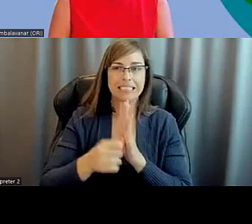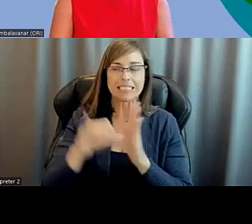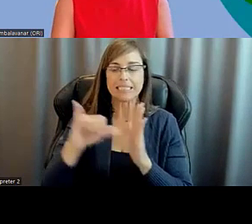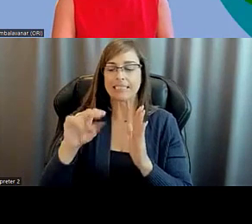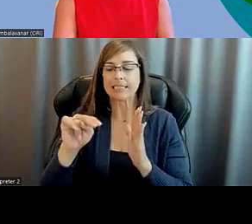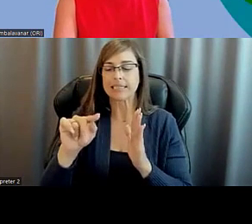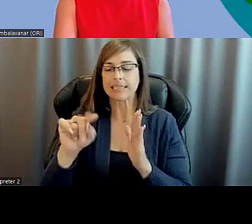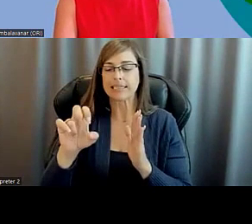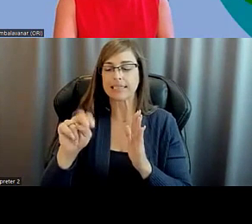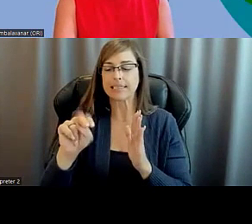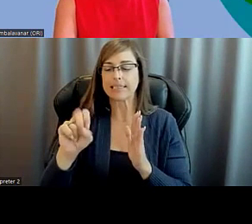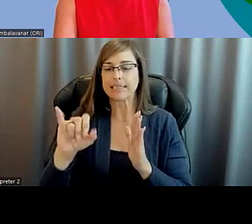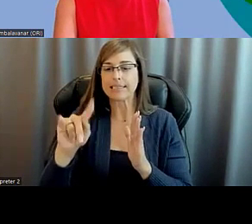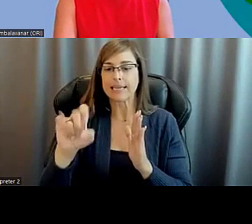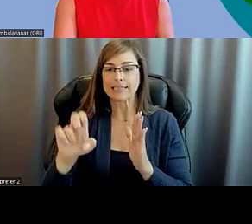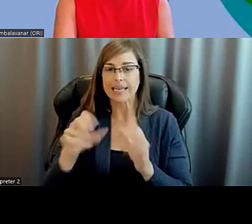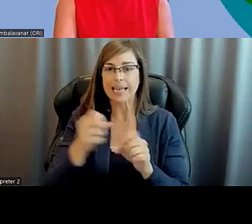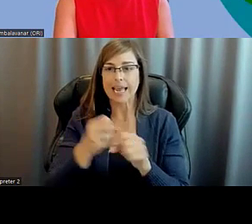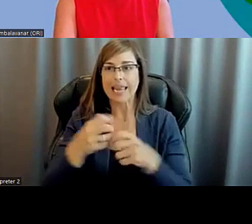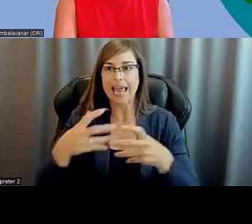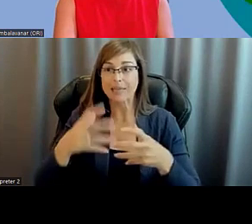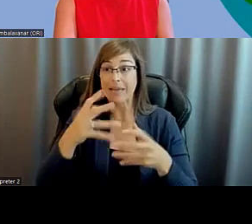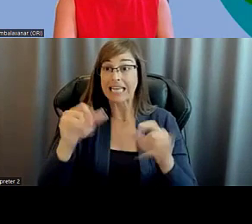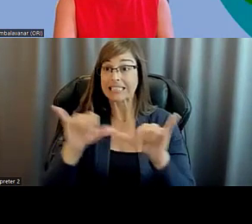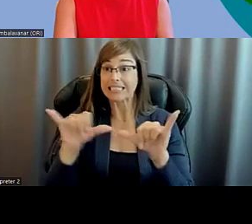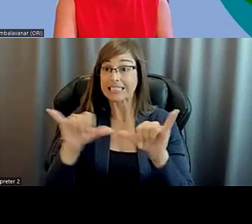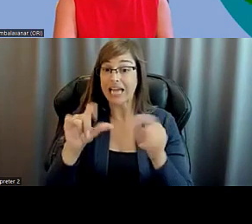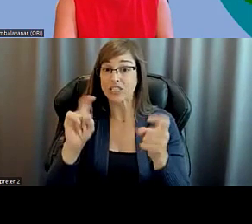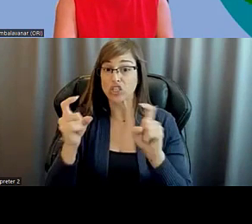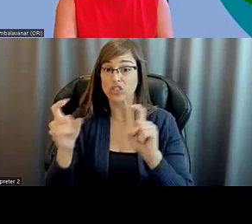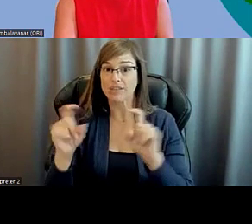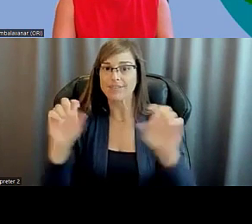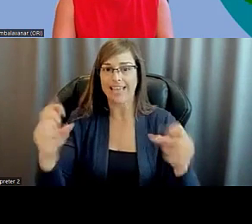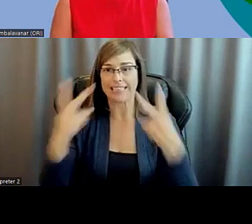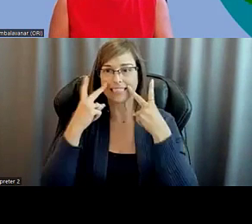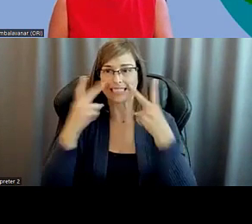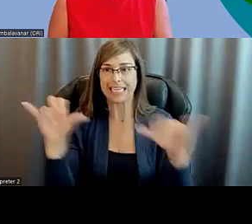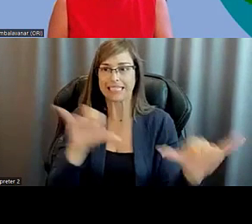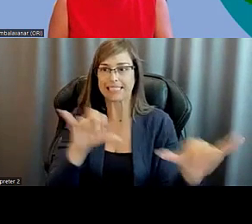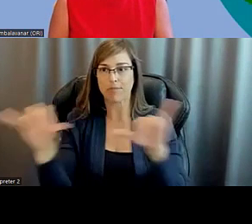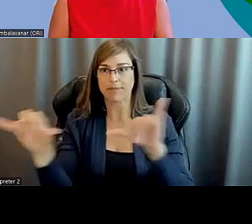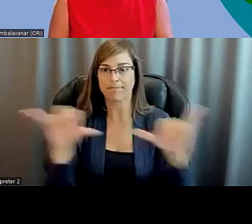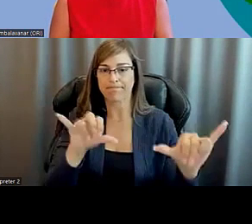and size adjustment, you can actually see the similarities in this.